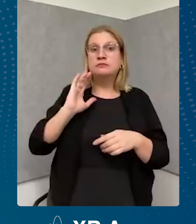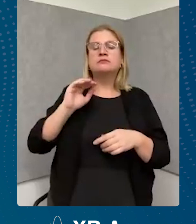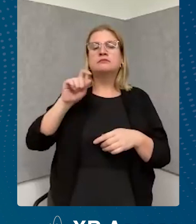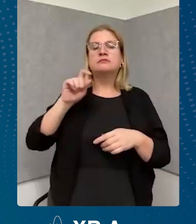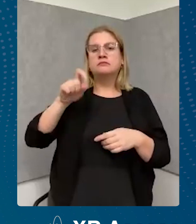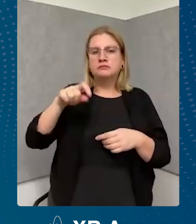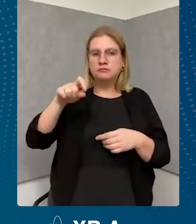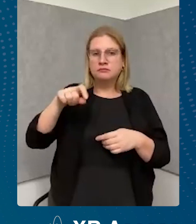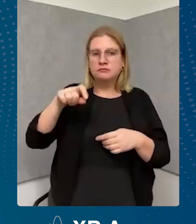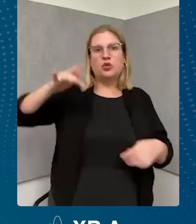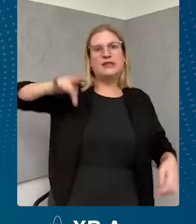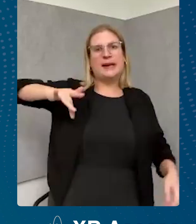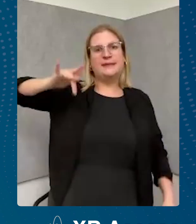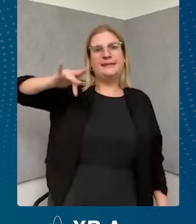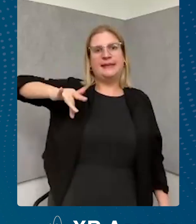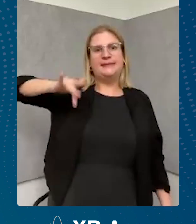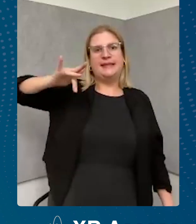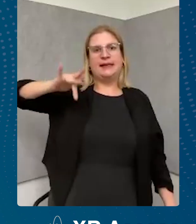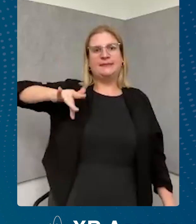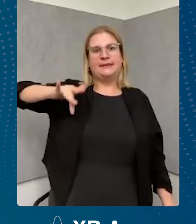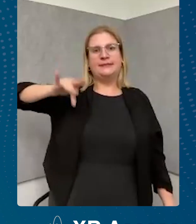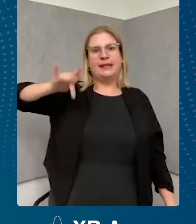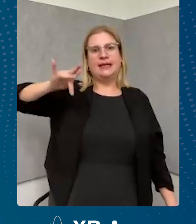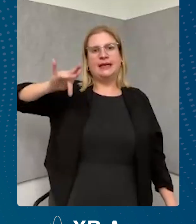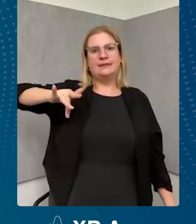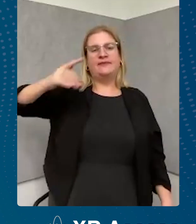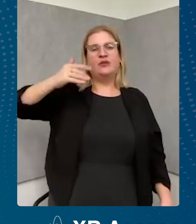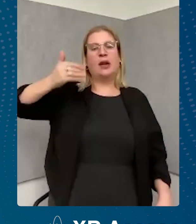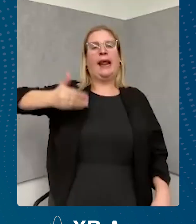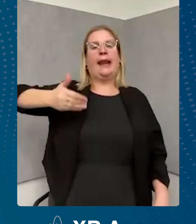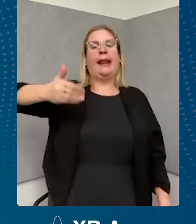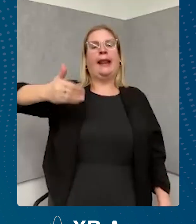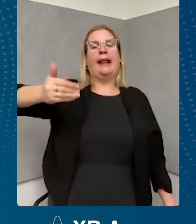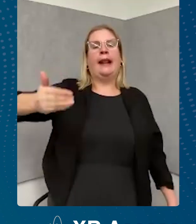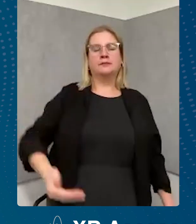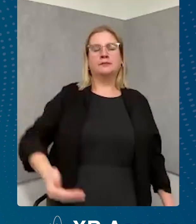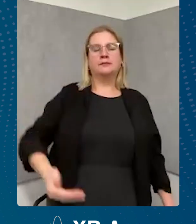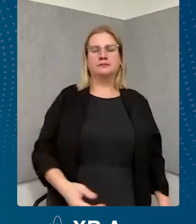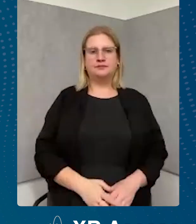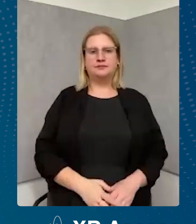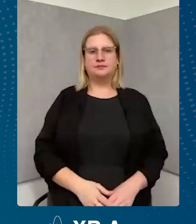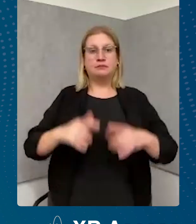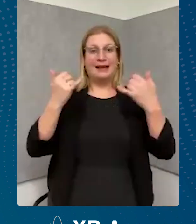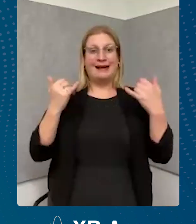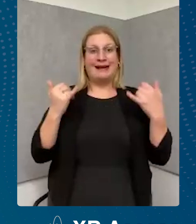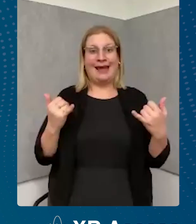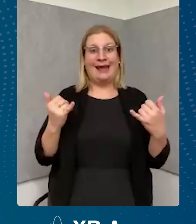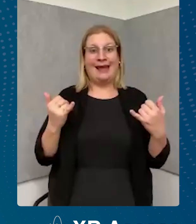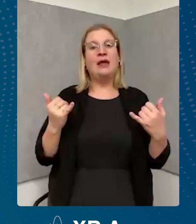with my hand to move now to alleviate that and allow me